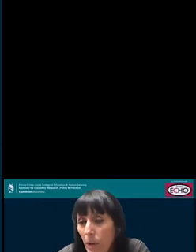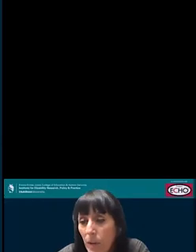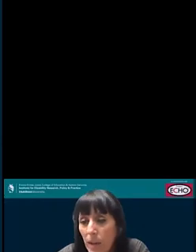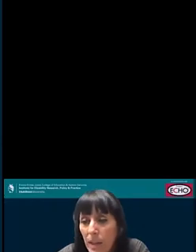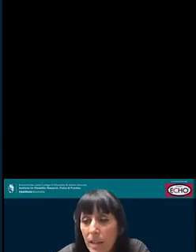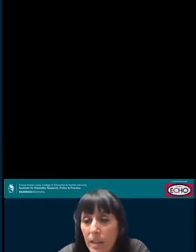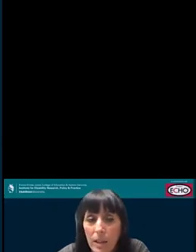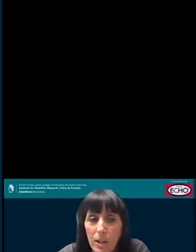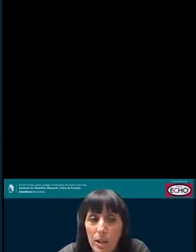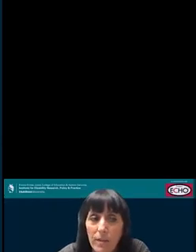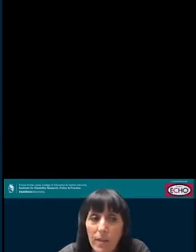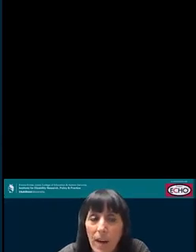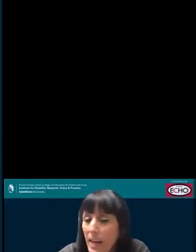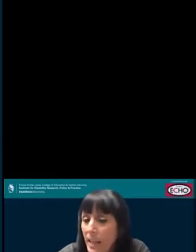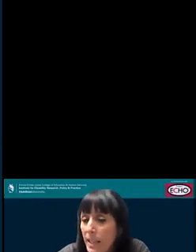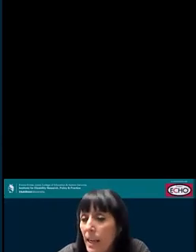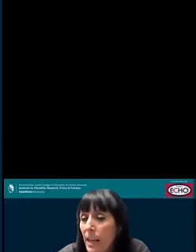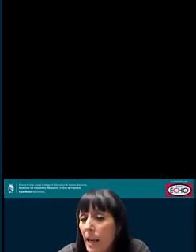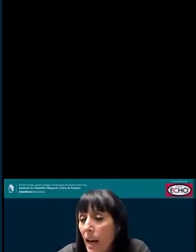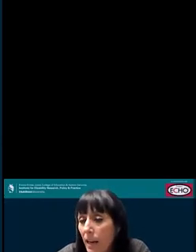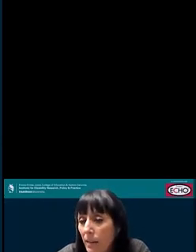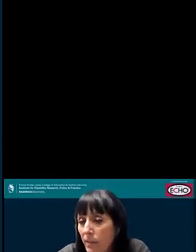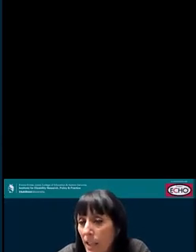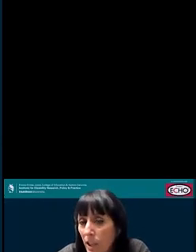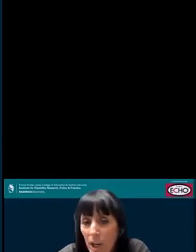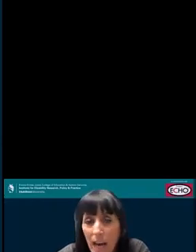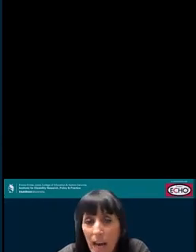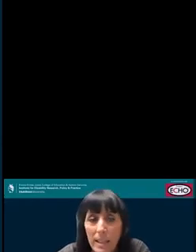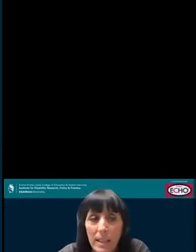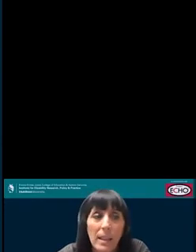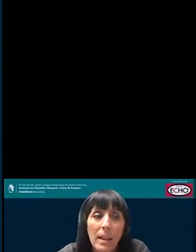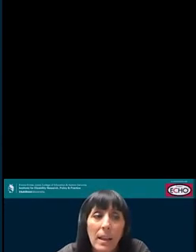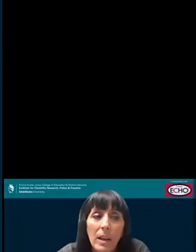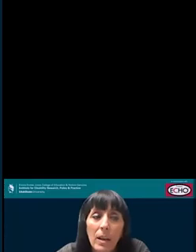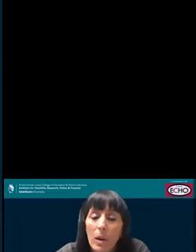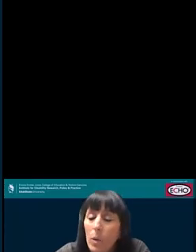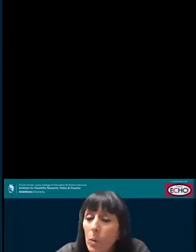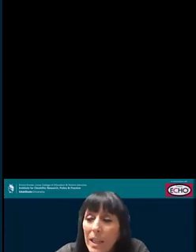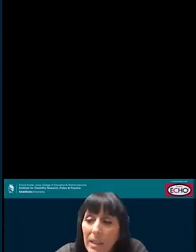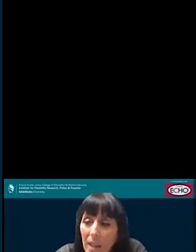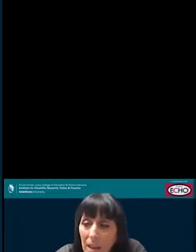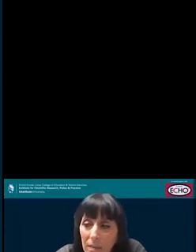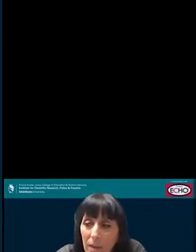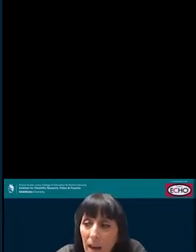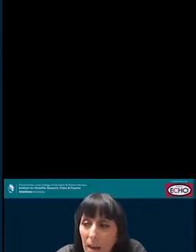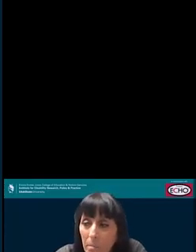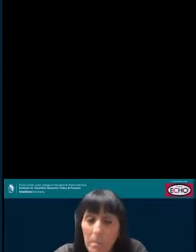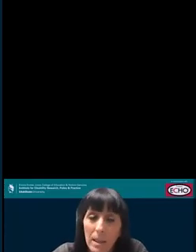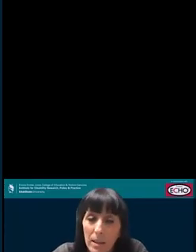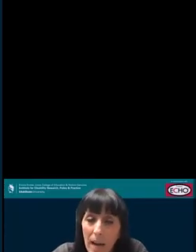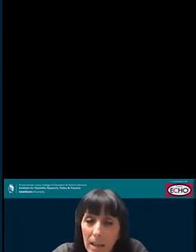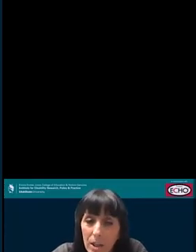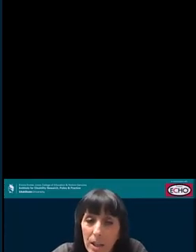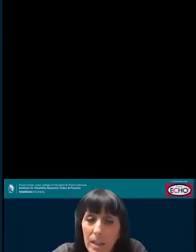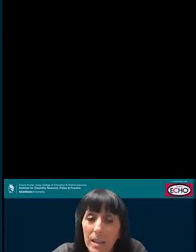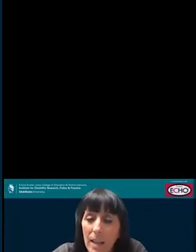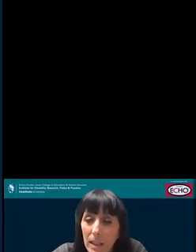so they're easier to find via chat. We love interactions and